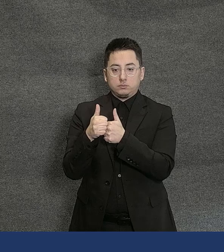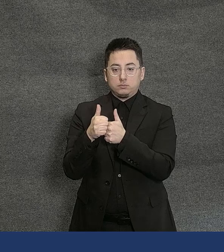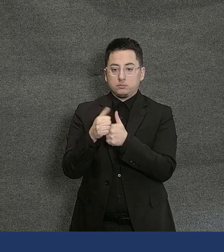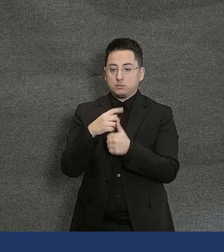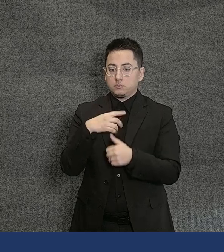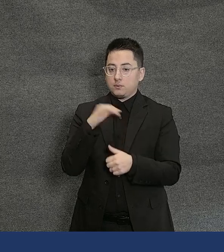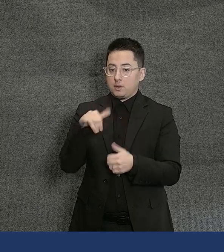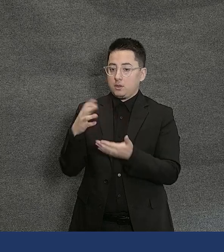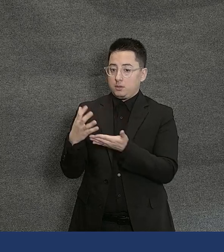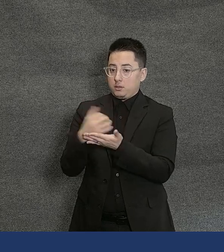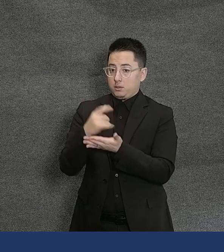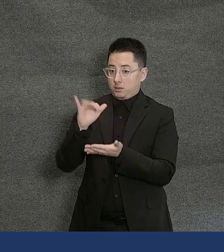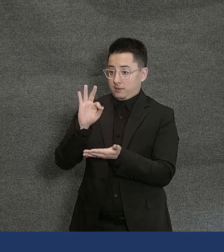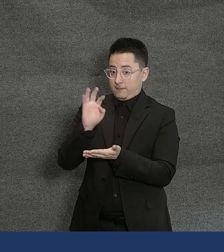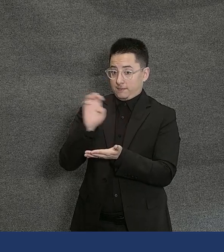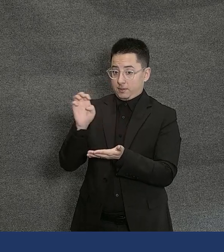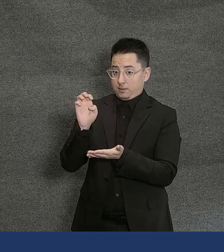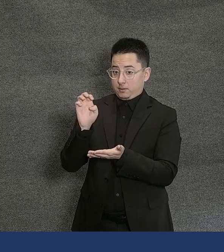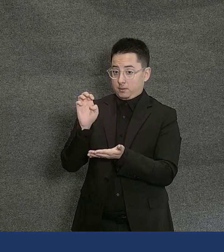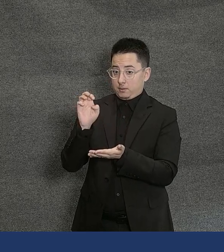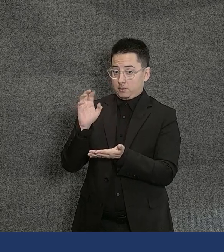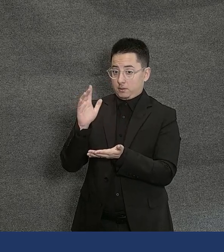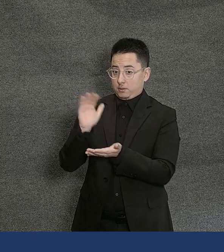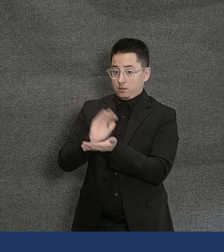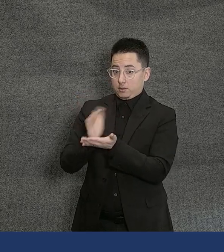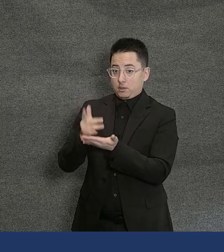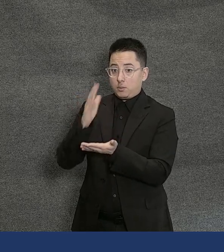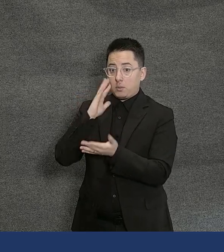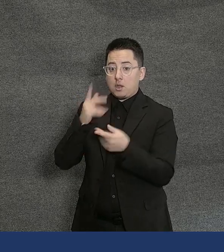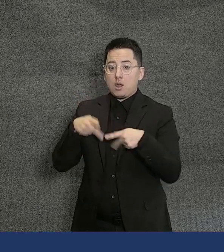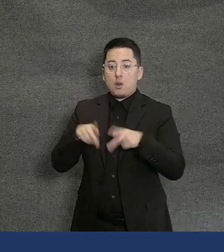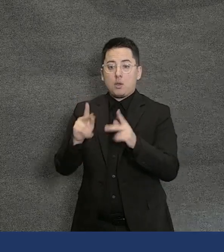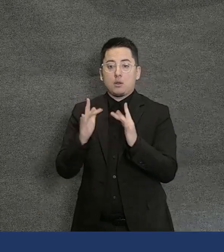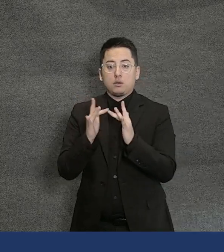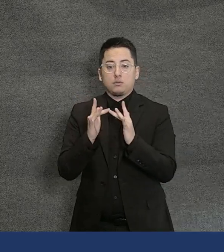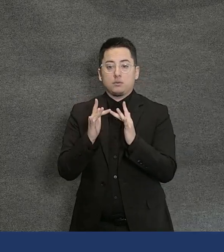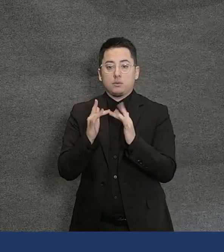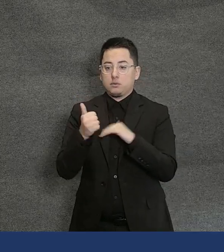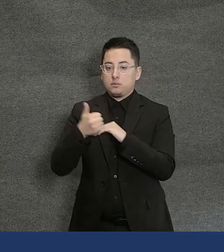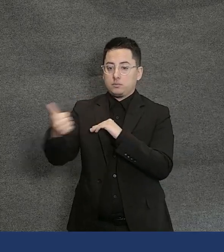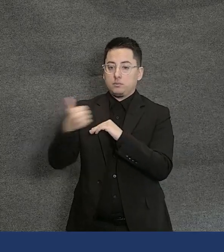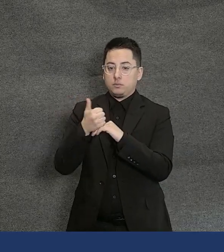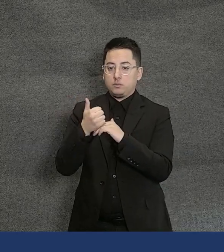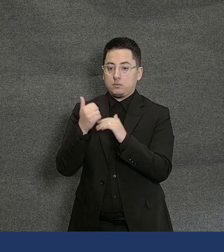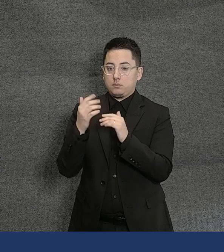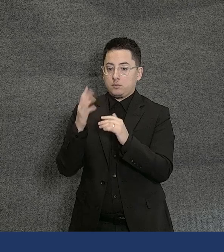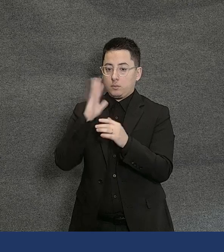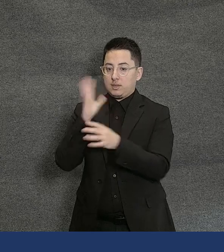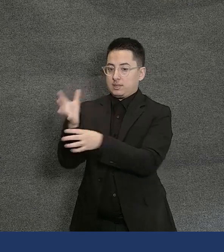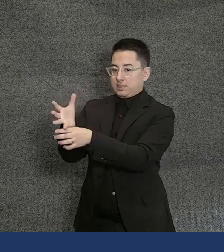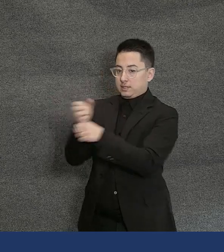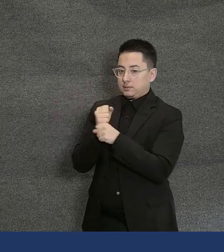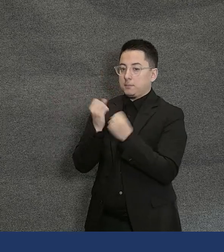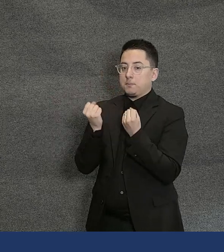the transportation network companies to acquire a fleet of accessible vehicles.